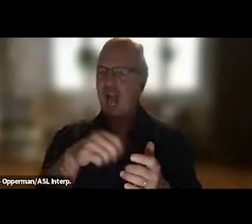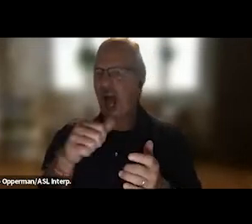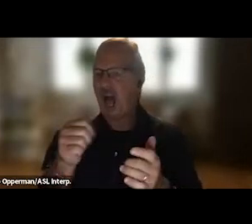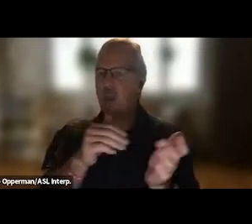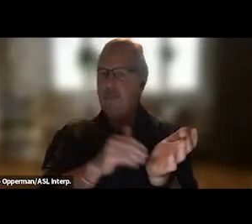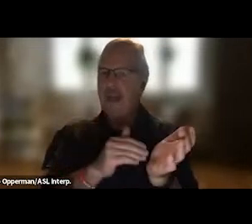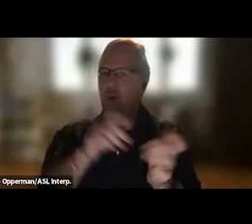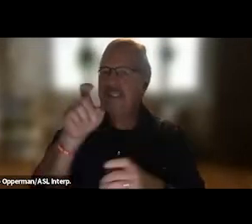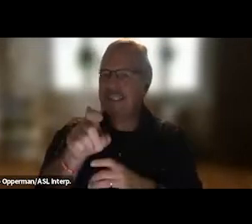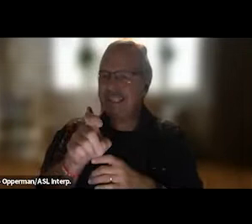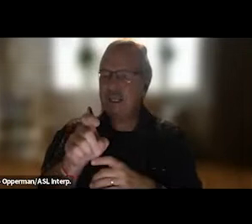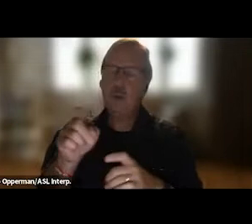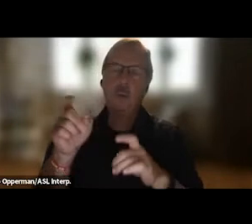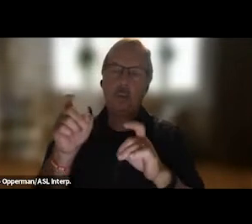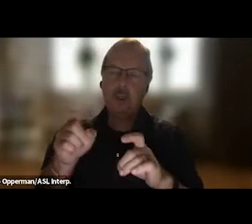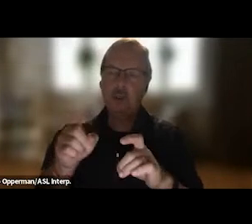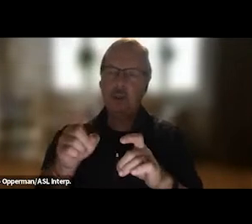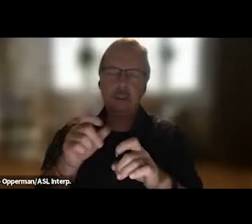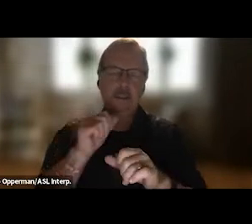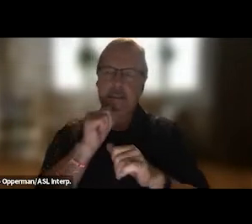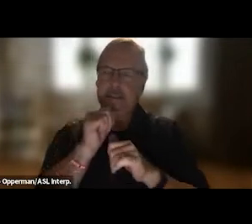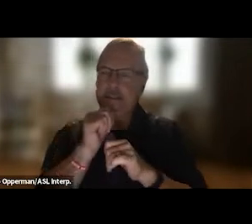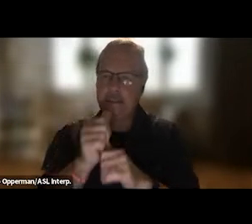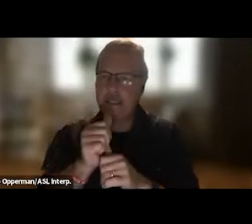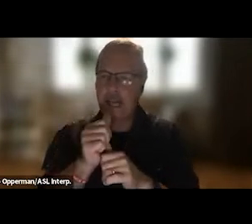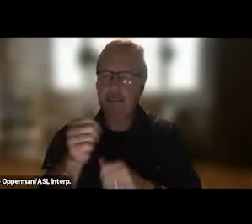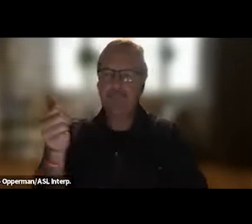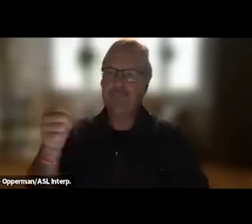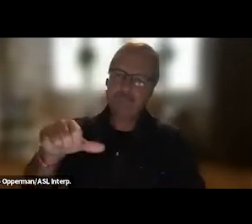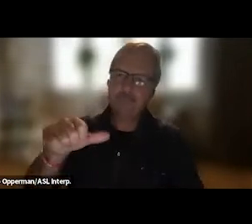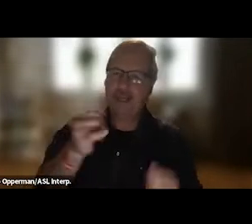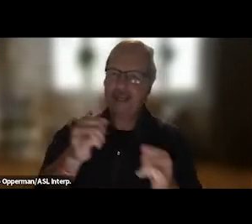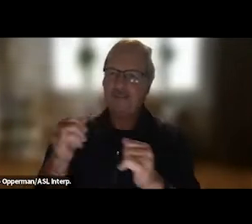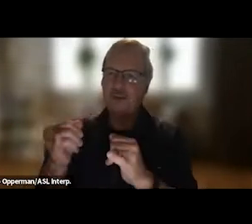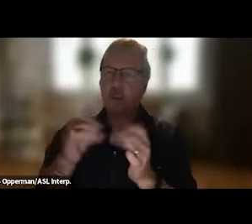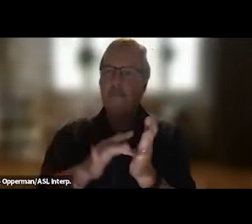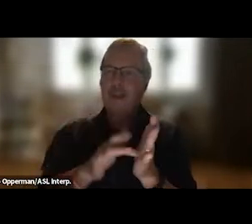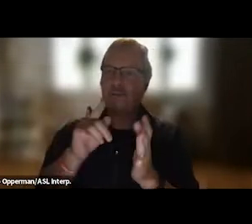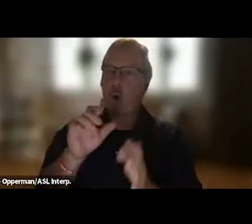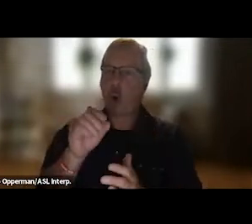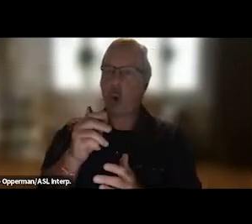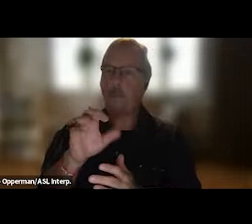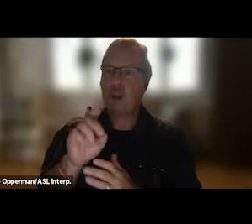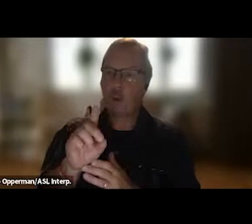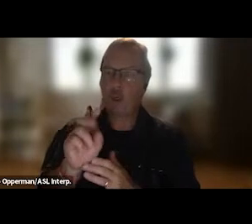that we should also therefore not be denying individuals medication for opioid use disorder. And it was with that,